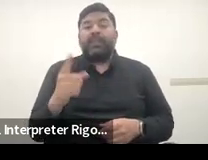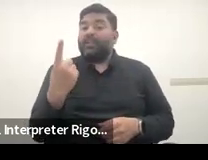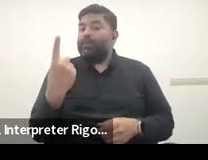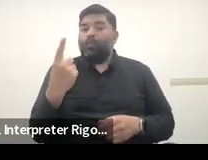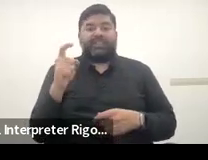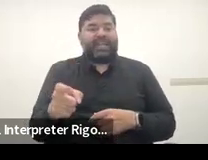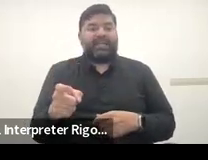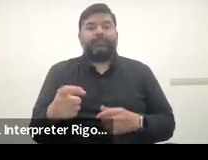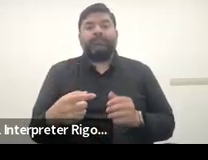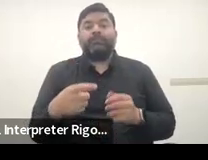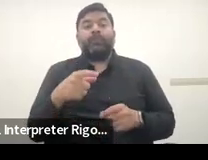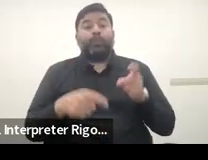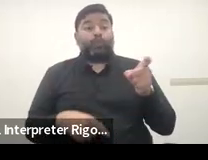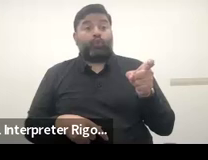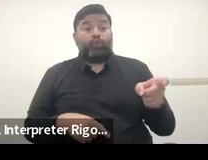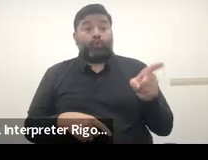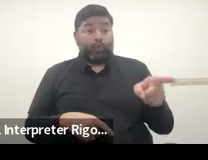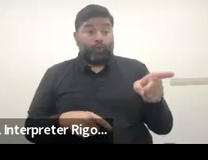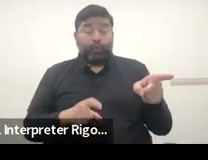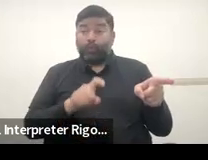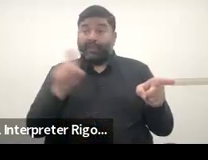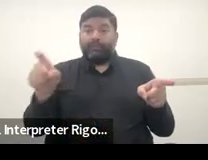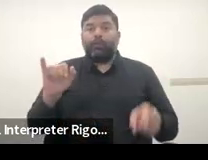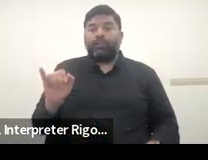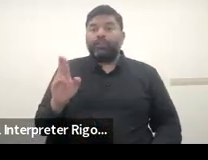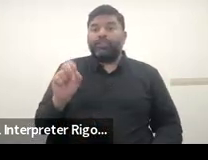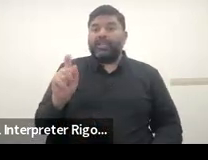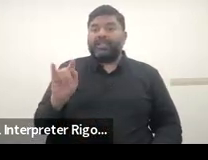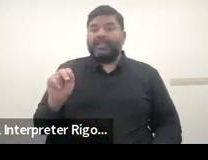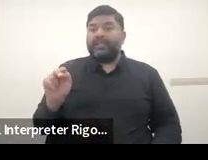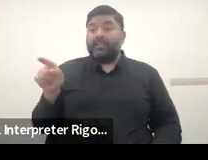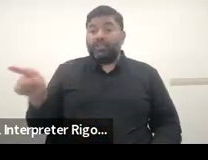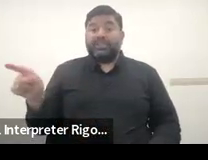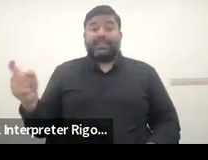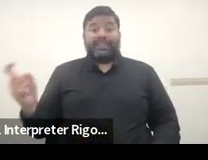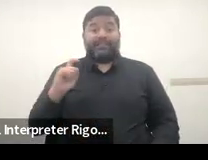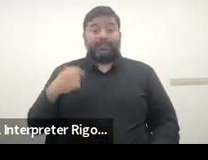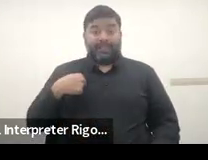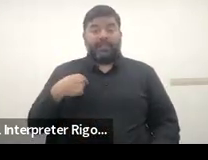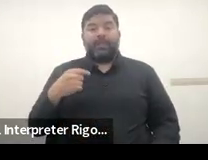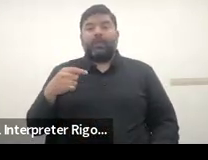like you know "you give me" or like "Justin gives me", "you give Justin", you know the directionality